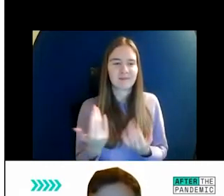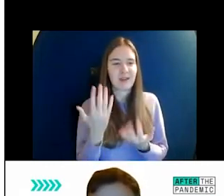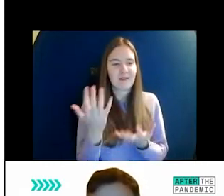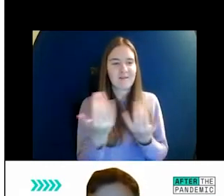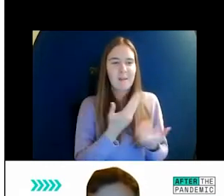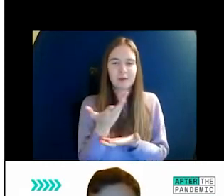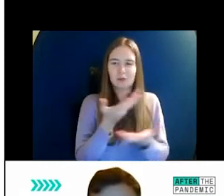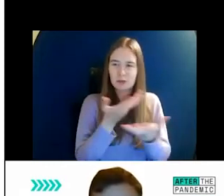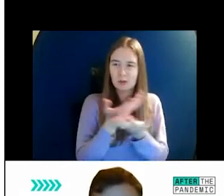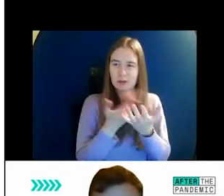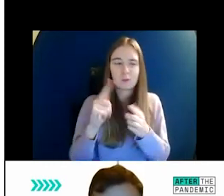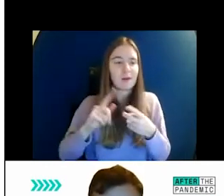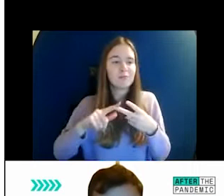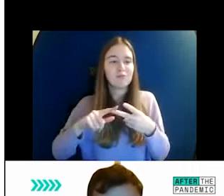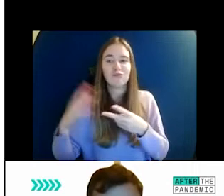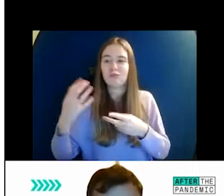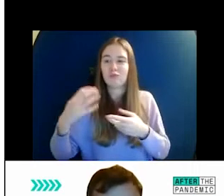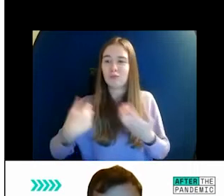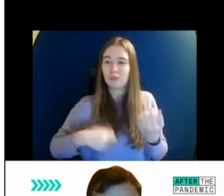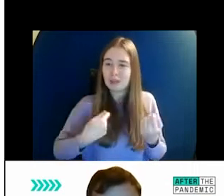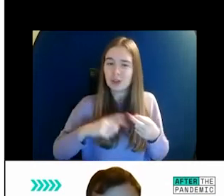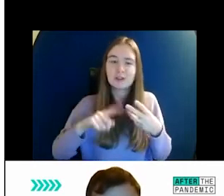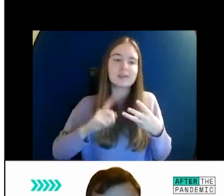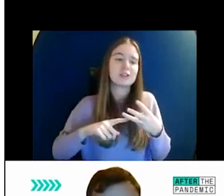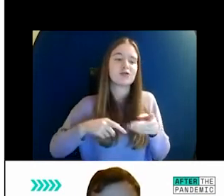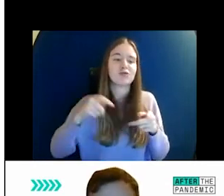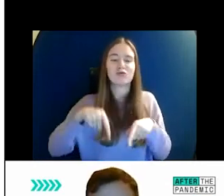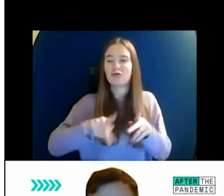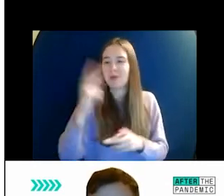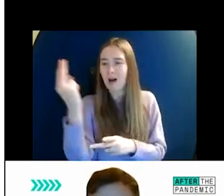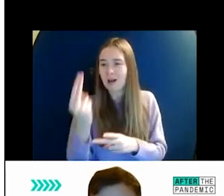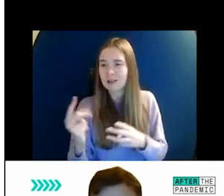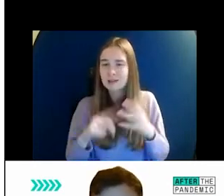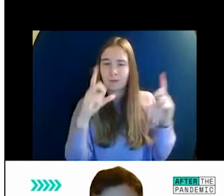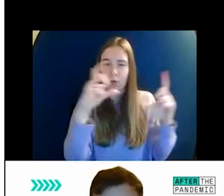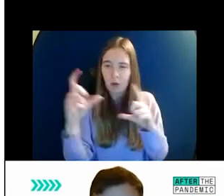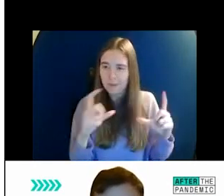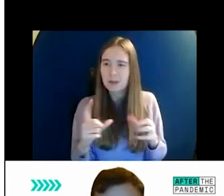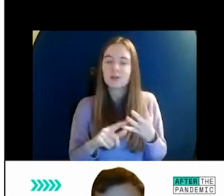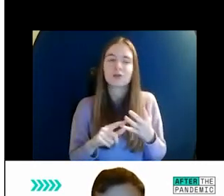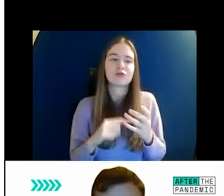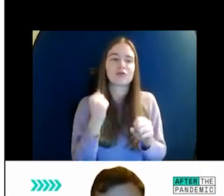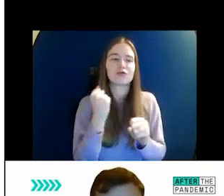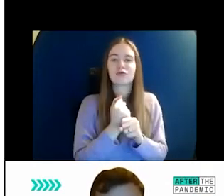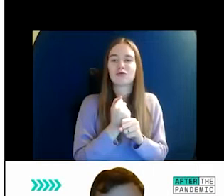musicians, street artists, photographers, graphic designers, and a whole host of others from different backgrounds that